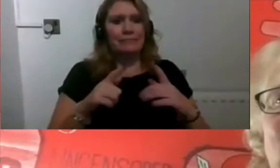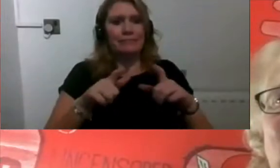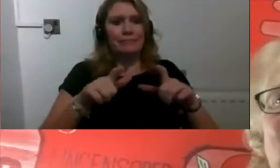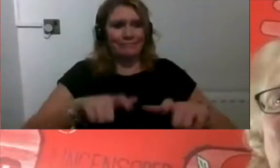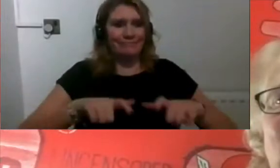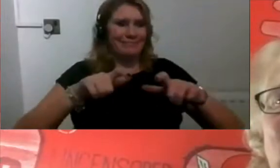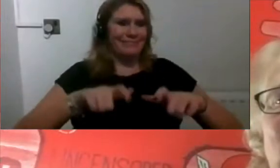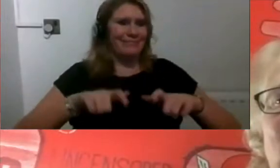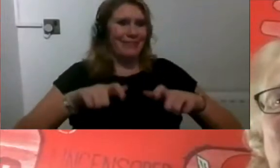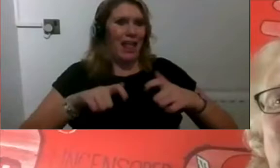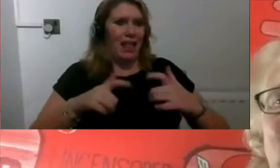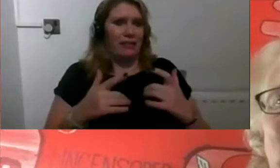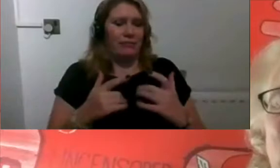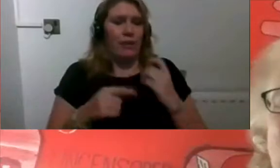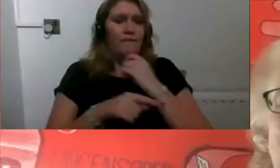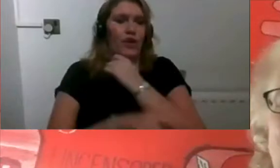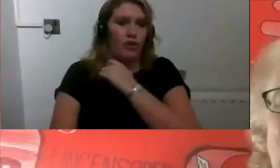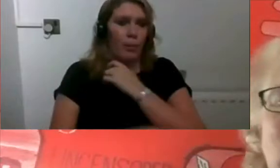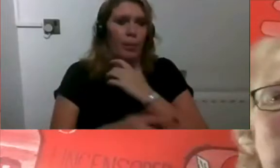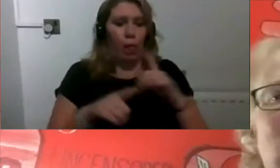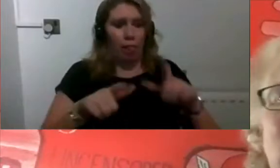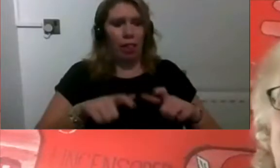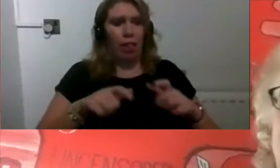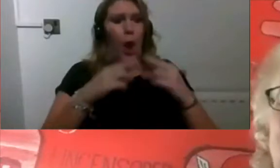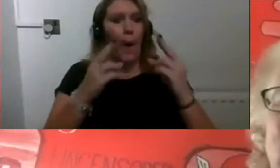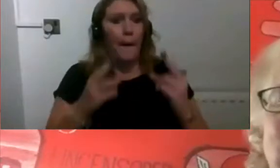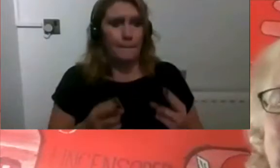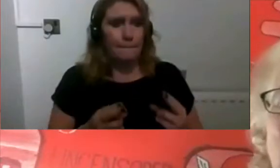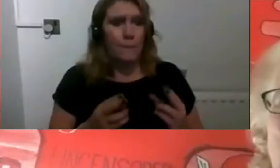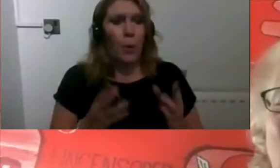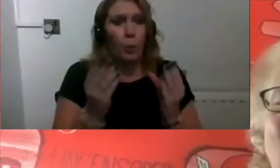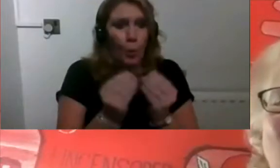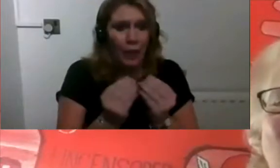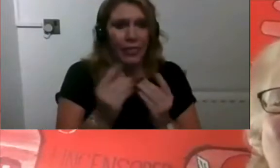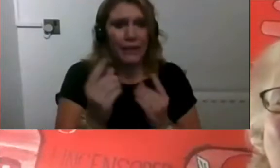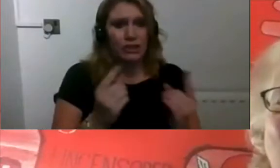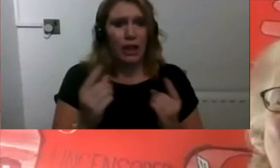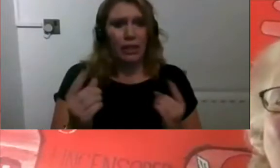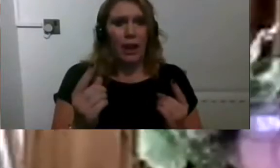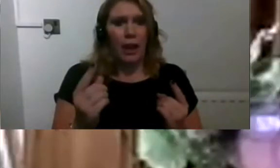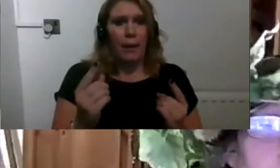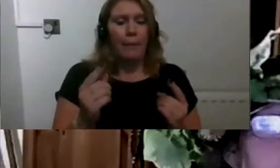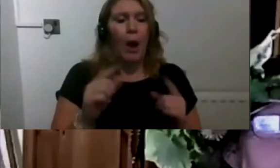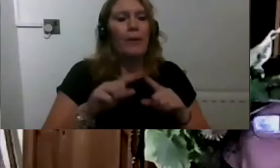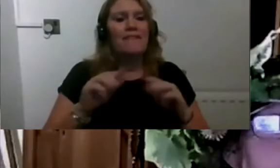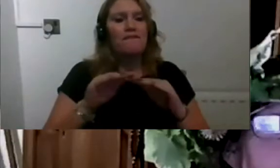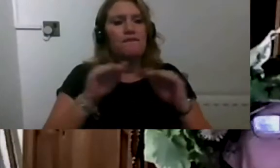doing different things most of the time we seem to hardly see each other at the moment.